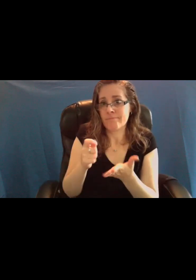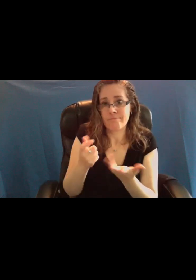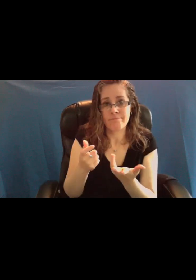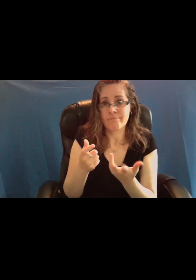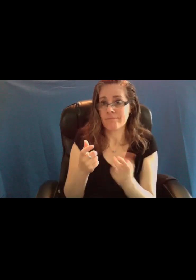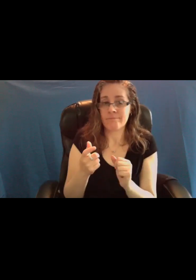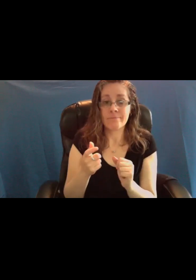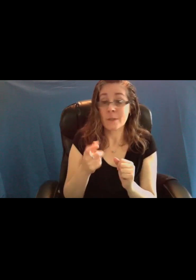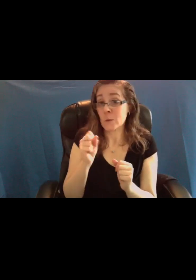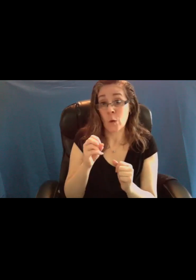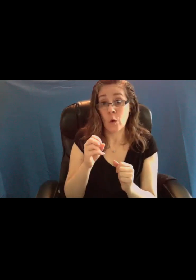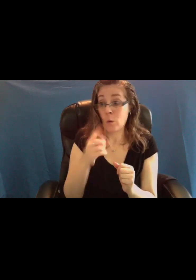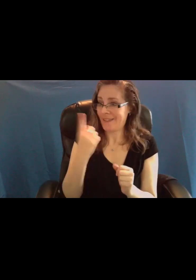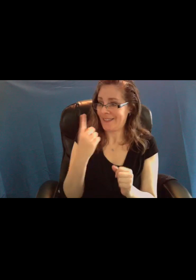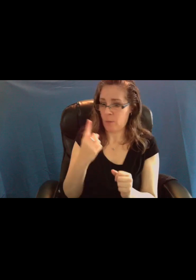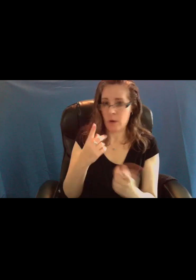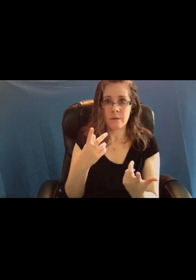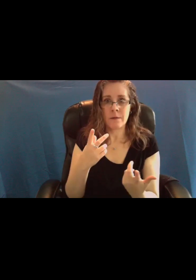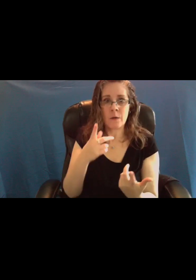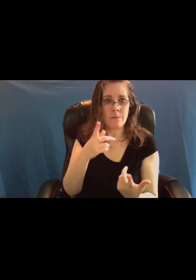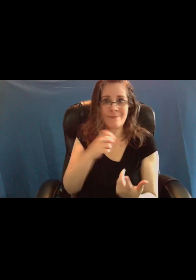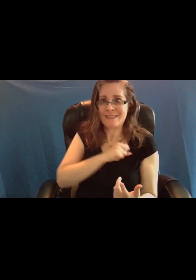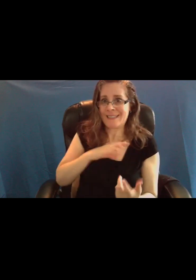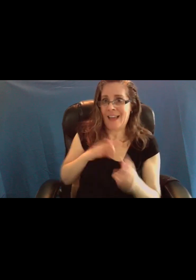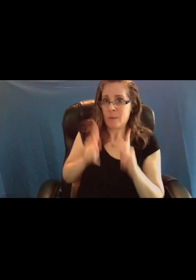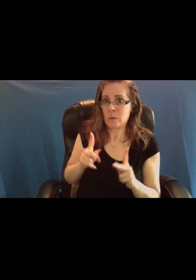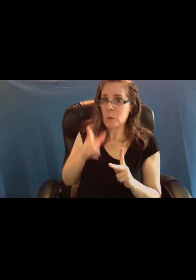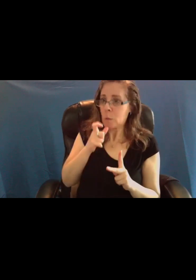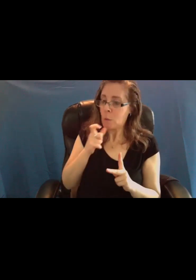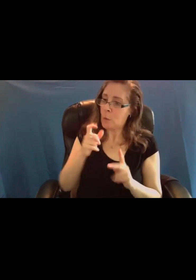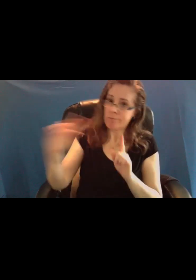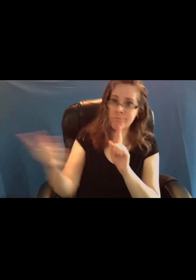line staff person knowing they need to do that, to help someone,